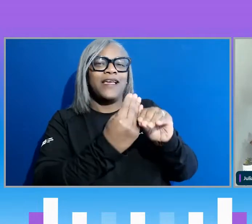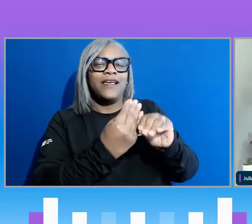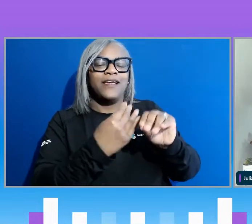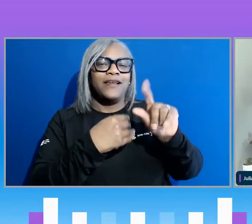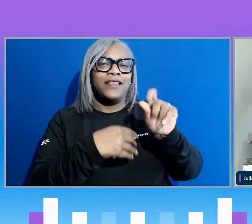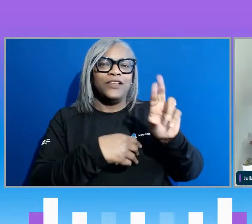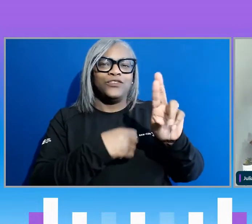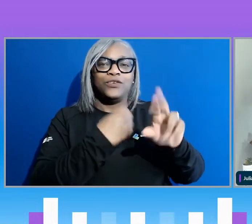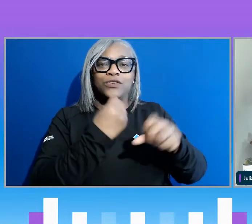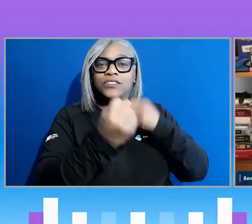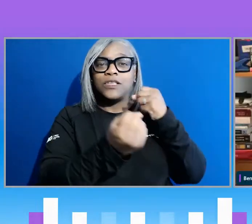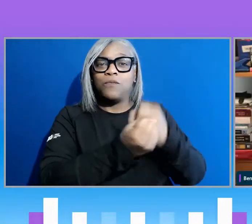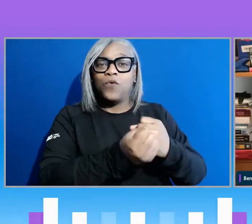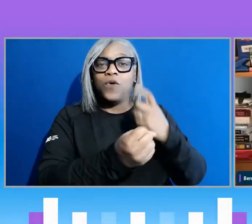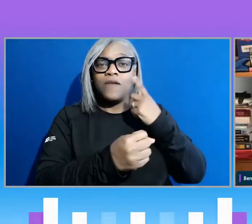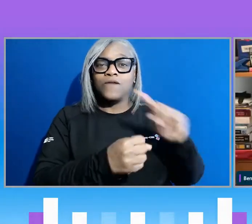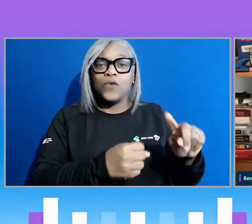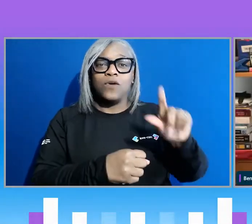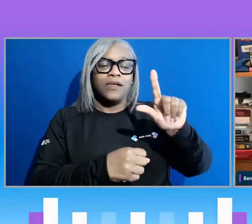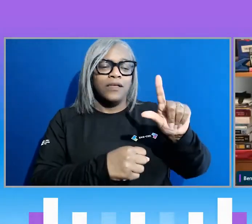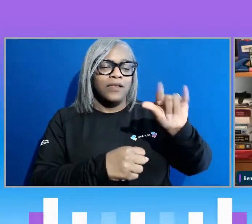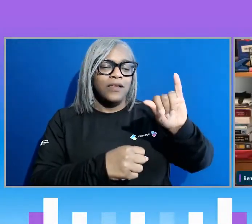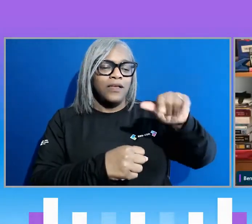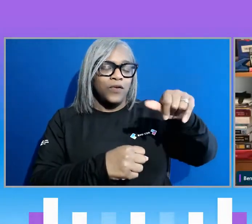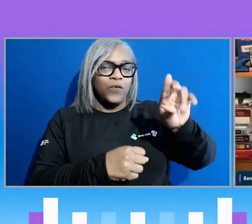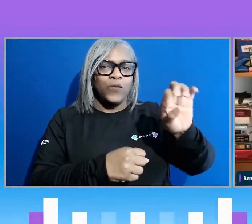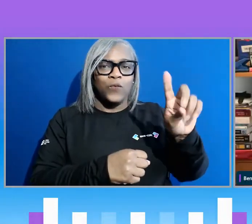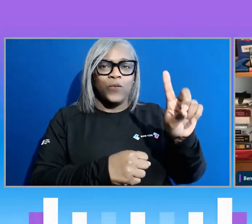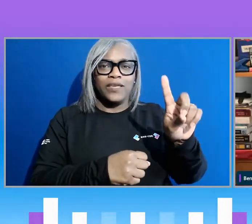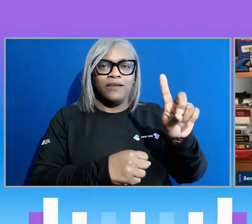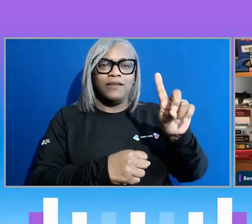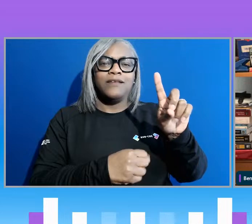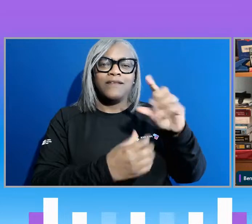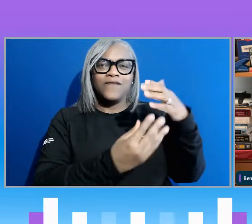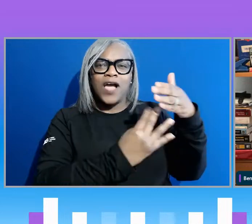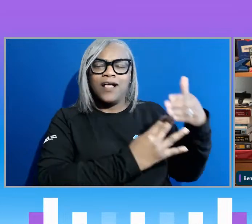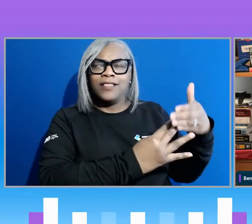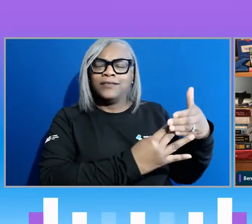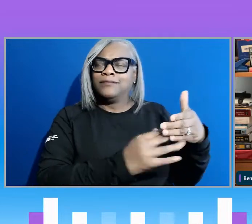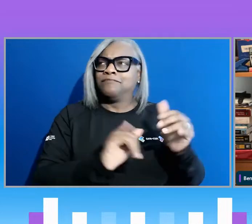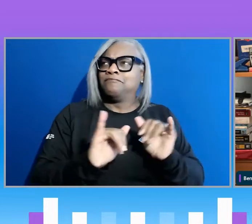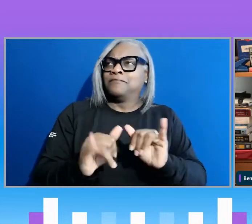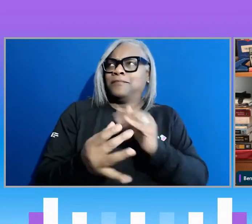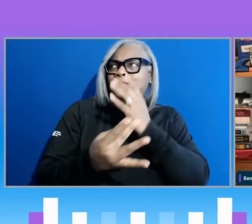support for liquid files.